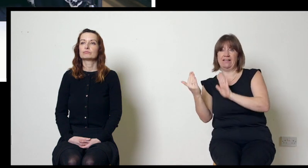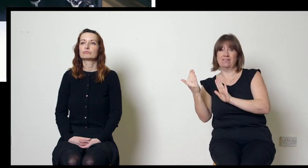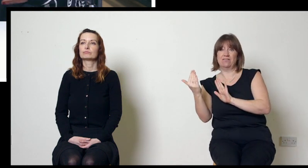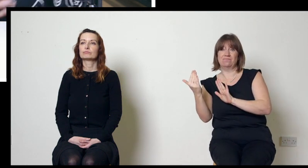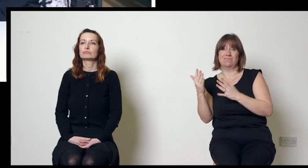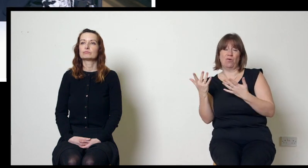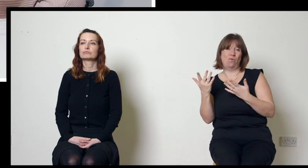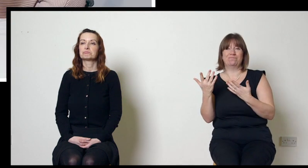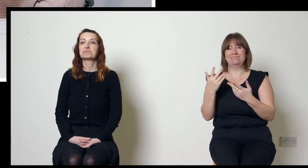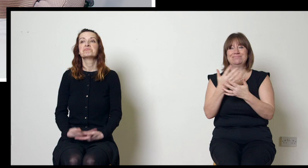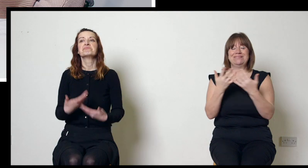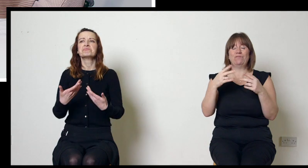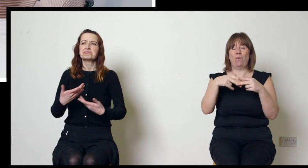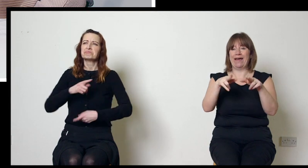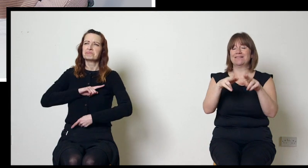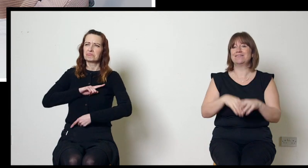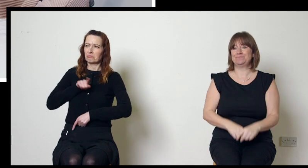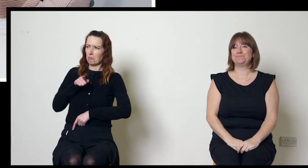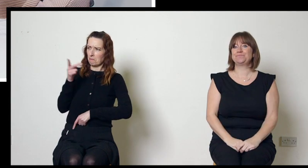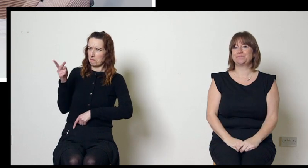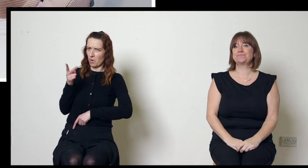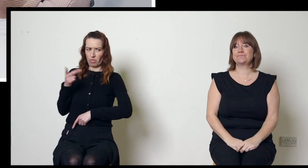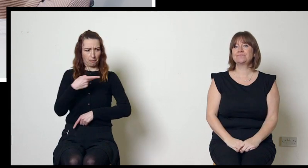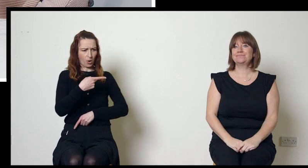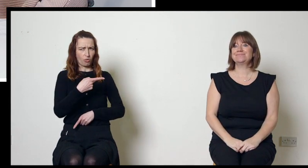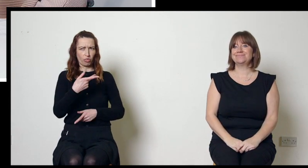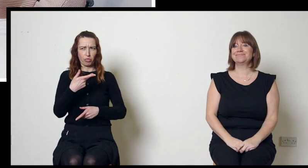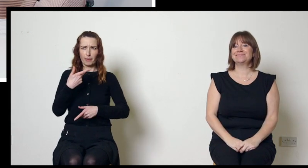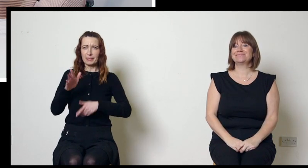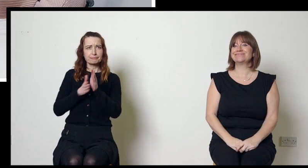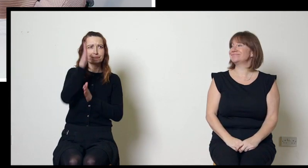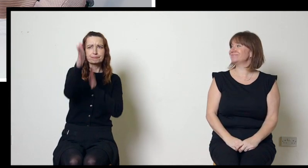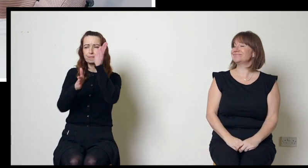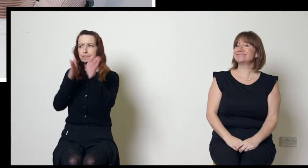yeah, stuff like that. Because you and I and, you and I, we went out and did